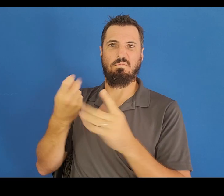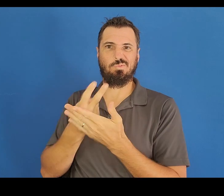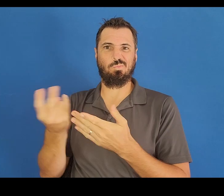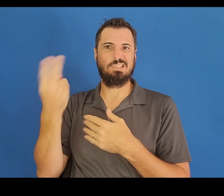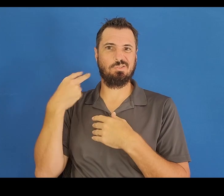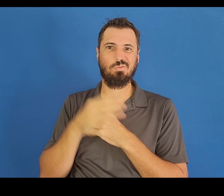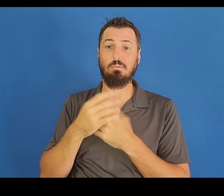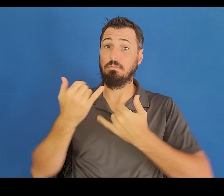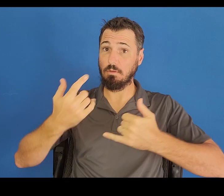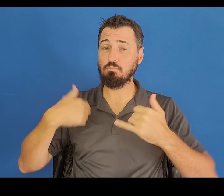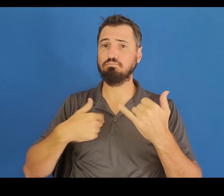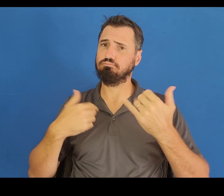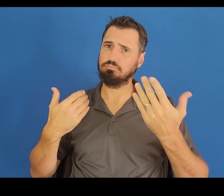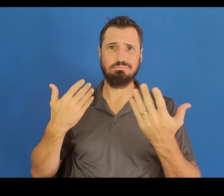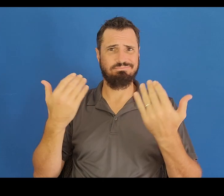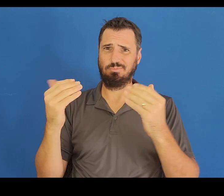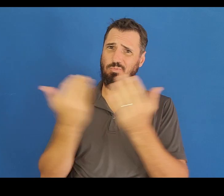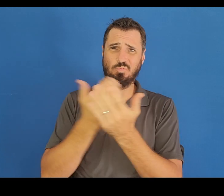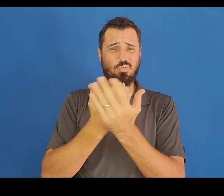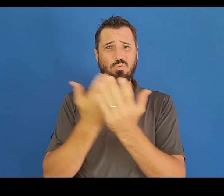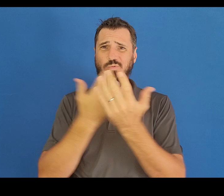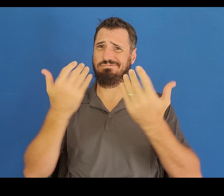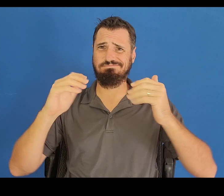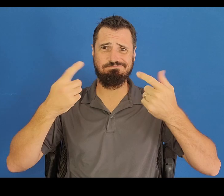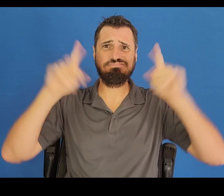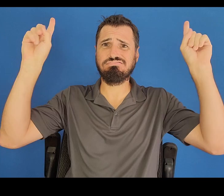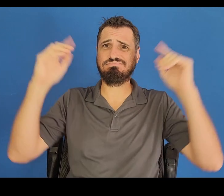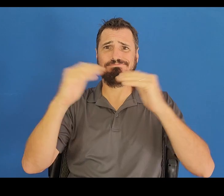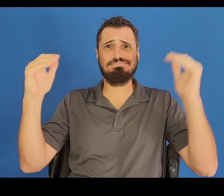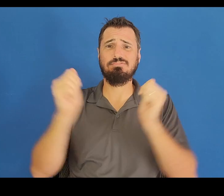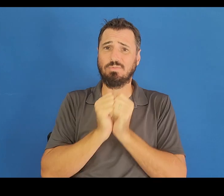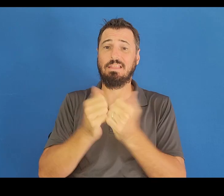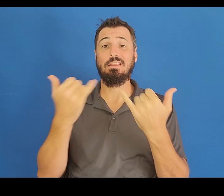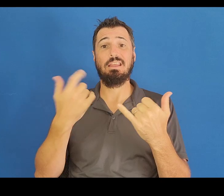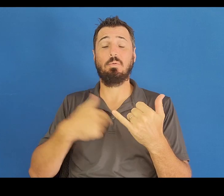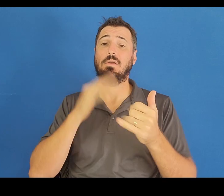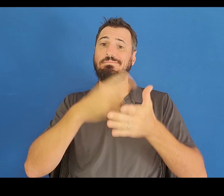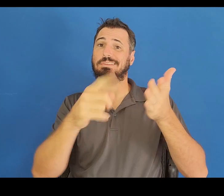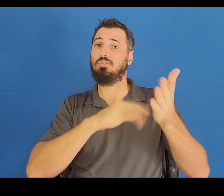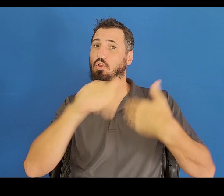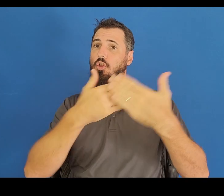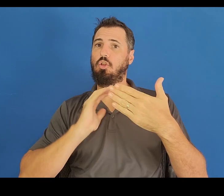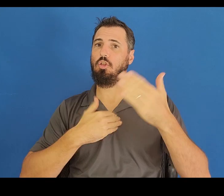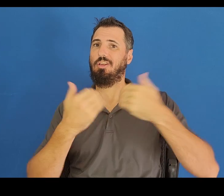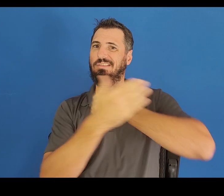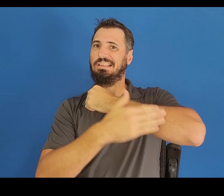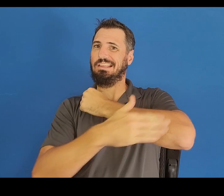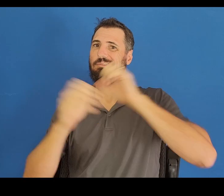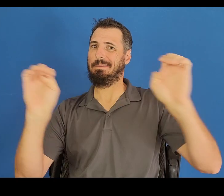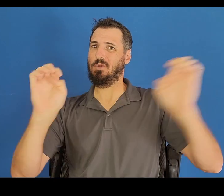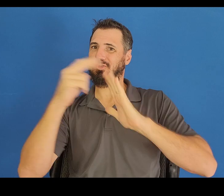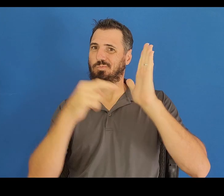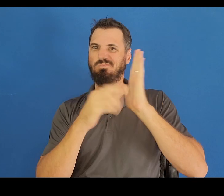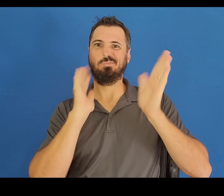We’ve reached a milestone in our pandemic journey together. Today, I am officially repealing our county’s last emergency rule for COVID-19.